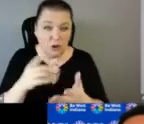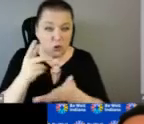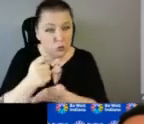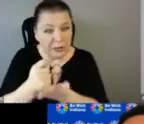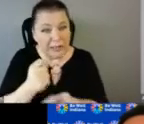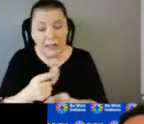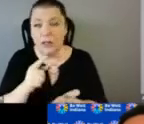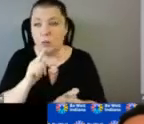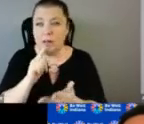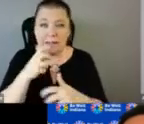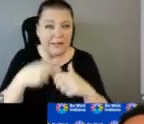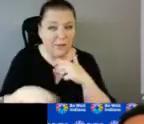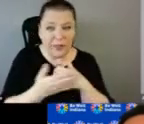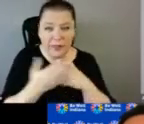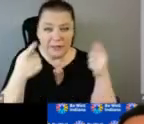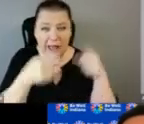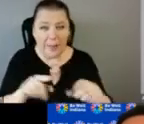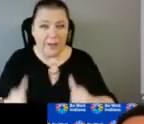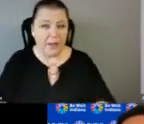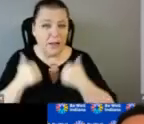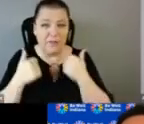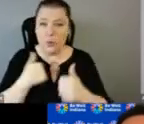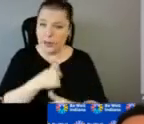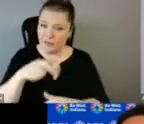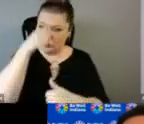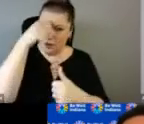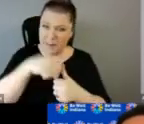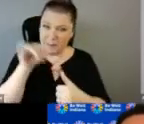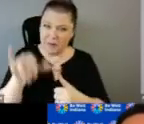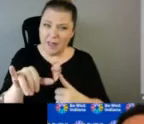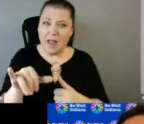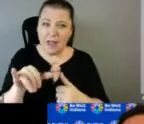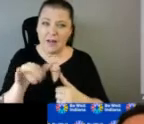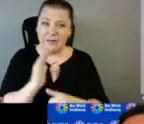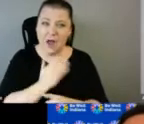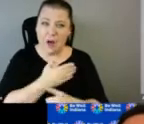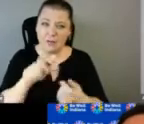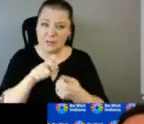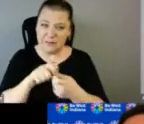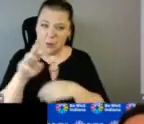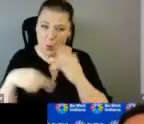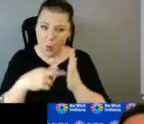think that, you know, we we need to remember that in our particular position. The third